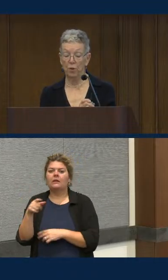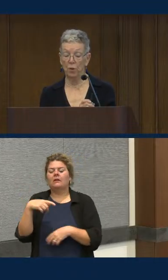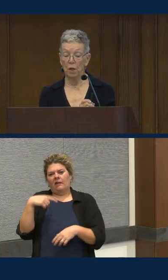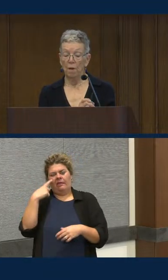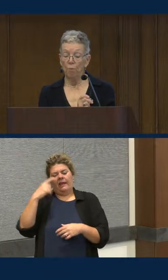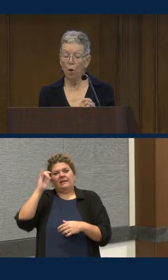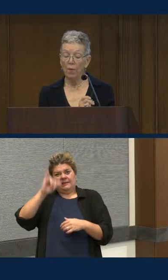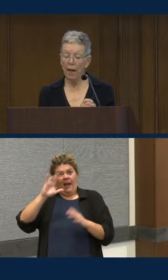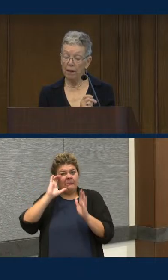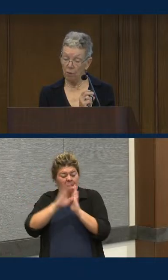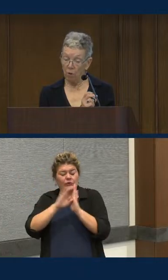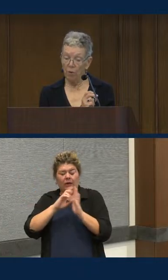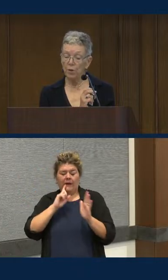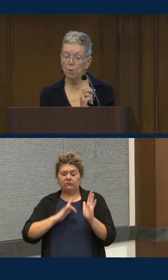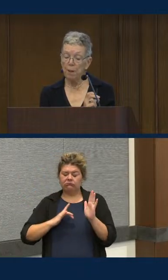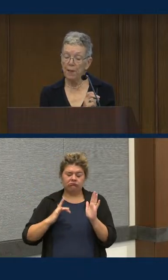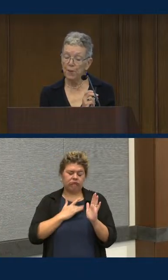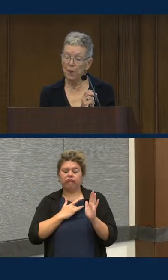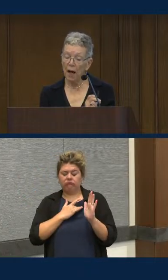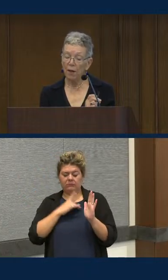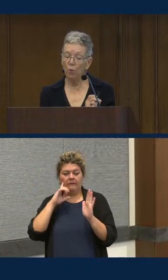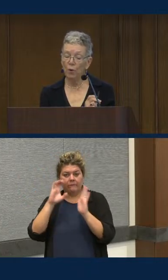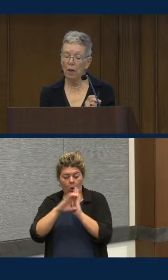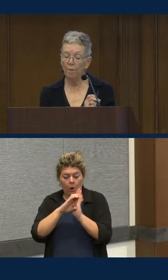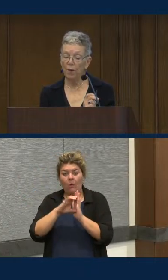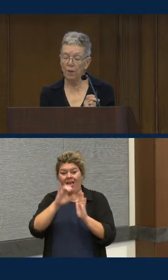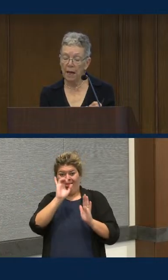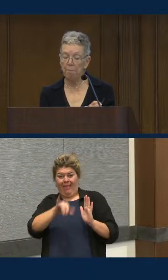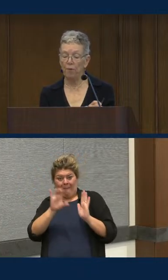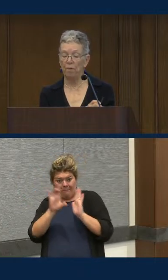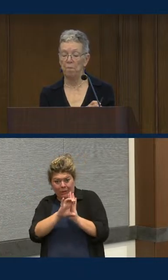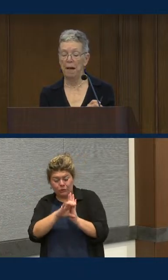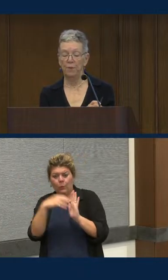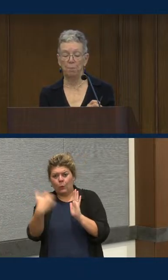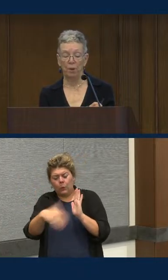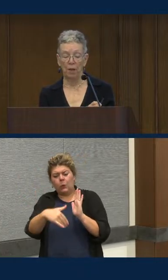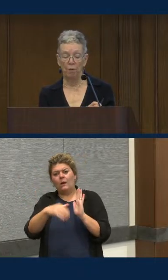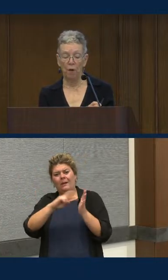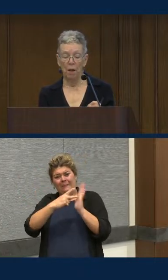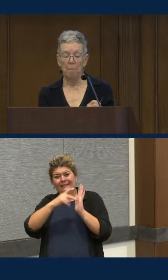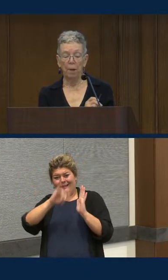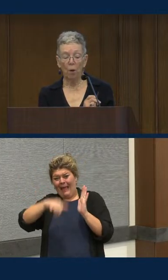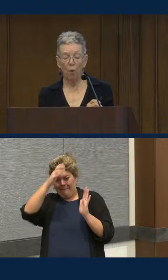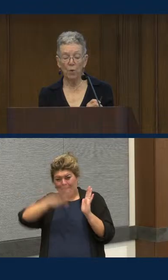one that speaks not only of the depth of the man's belief but